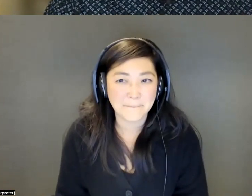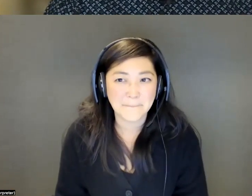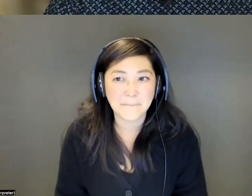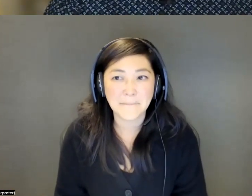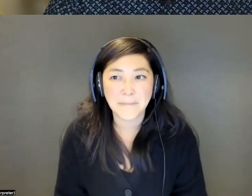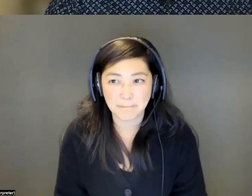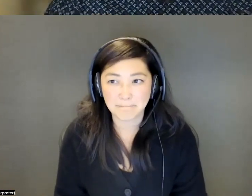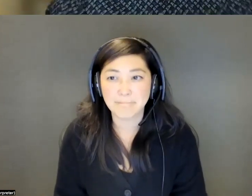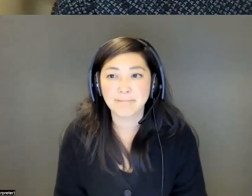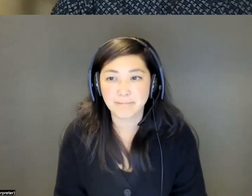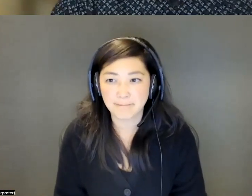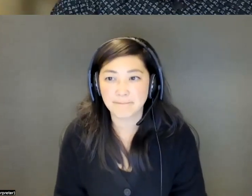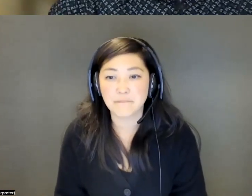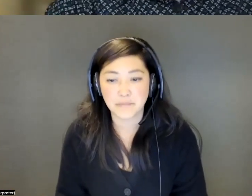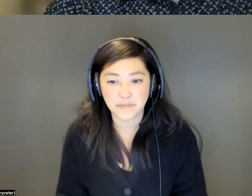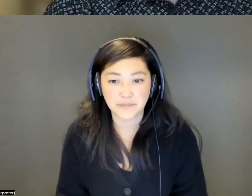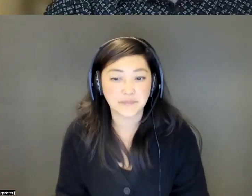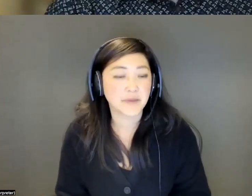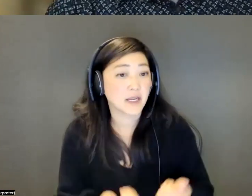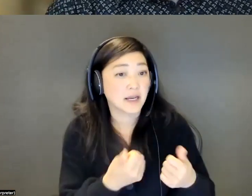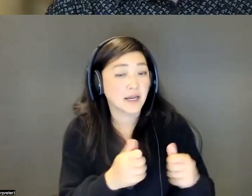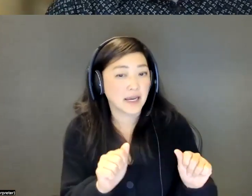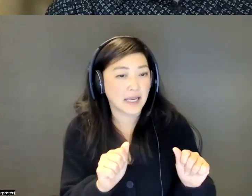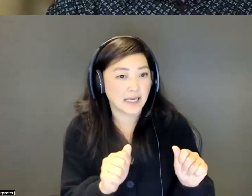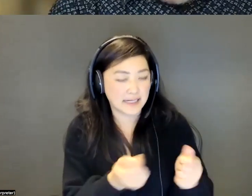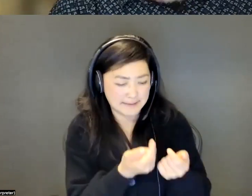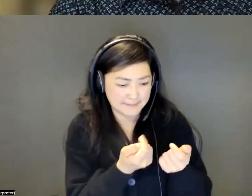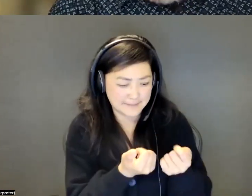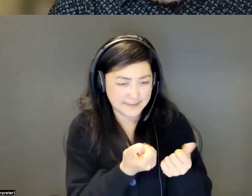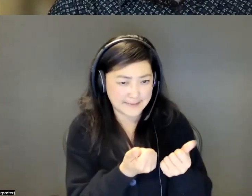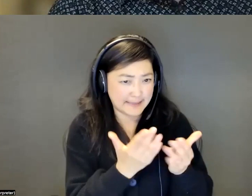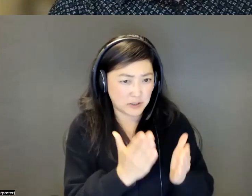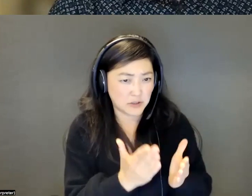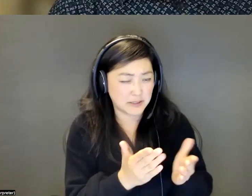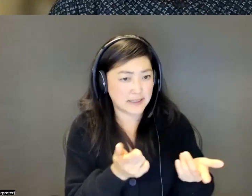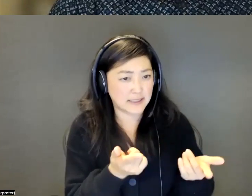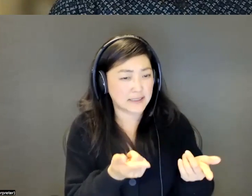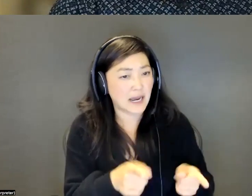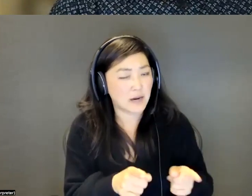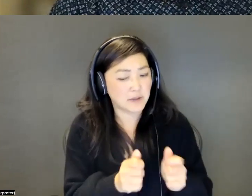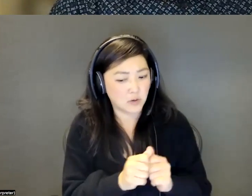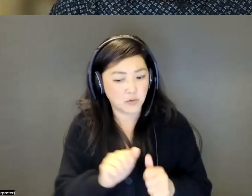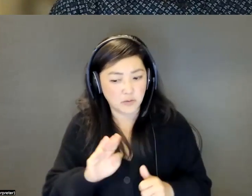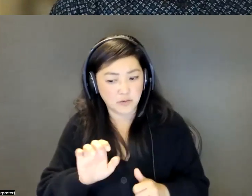Is there any editorialising that takes place on Blackwell's side? Do you ever work backwards and